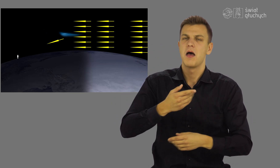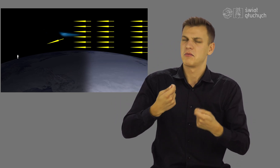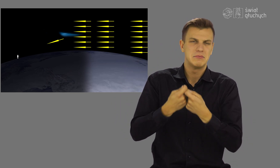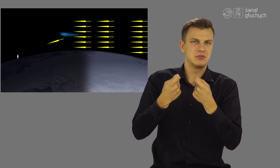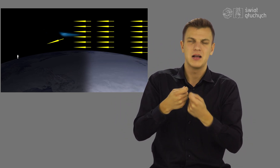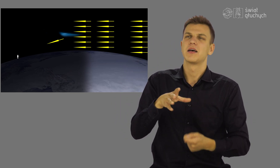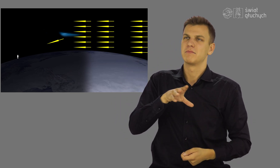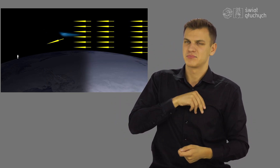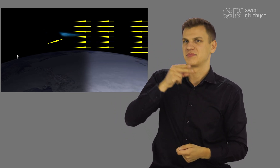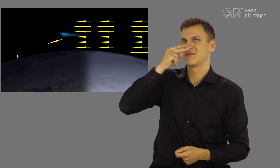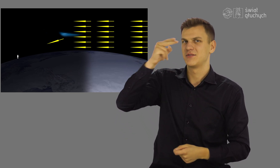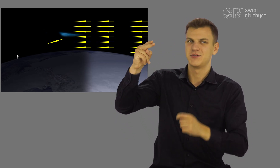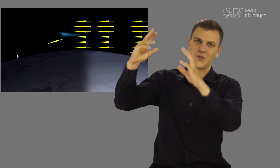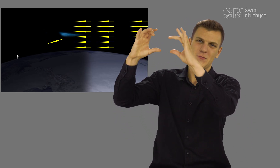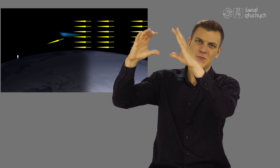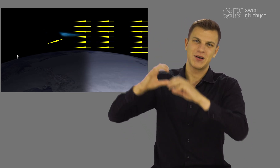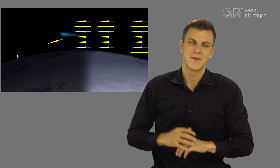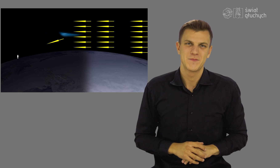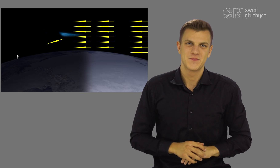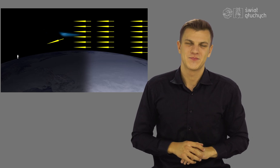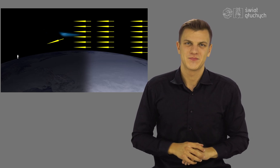They are so high that the sun still illuminates them.